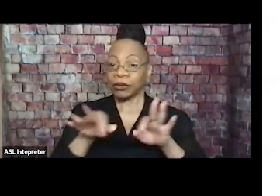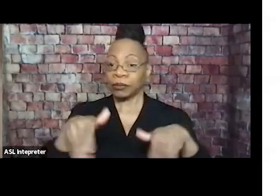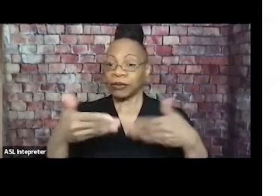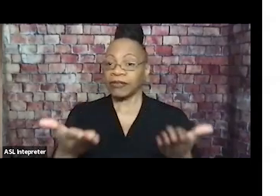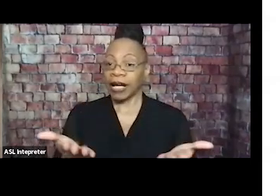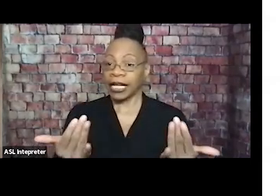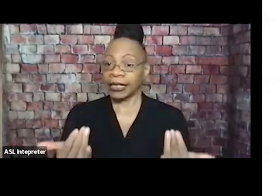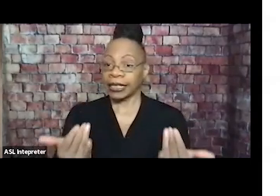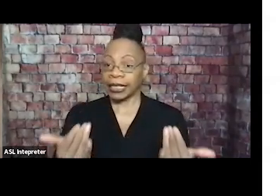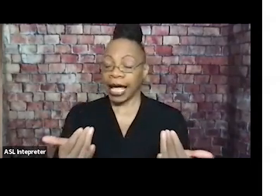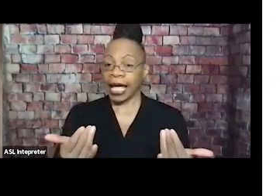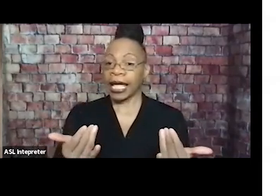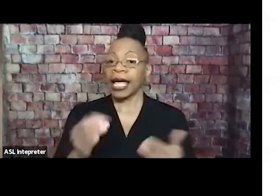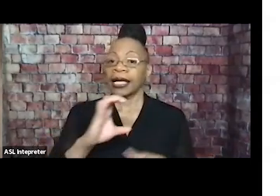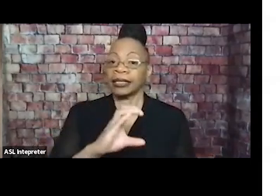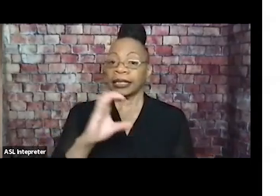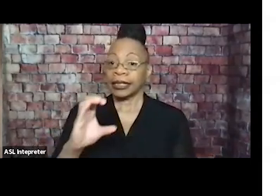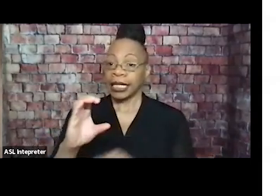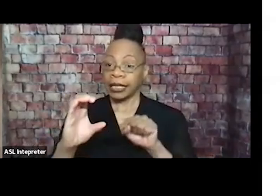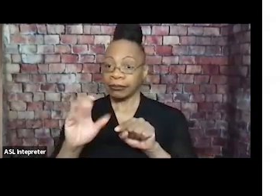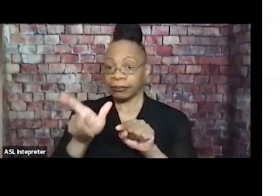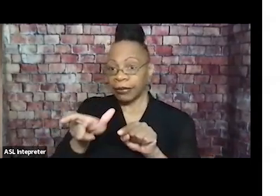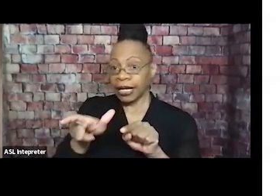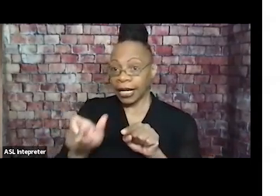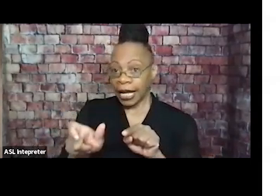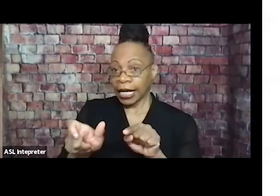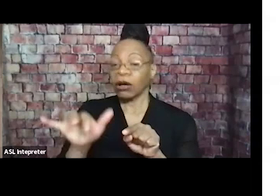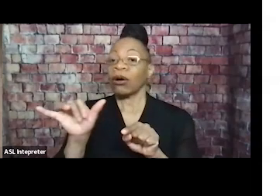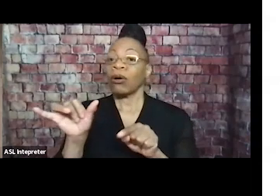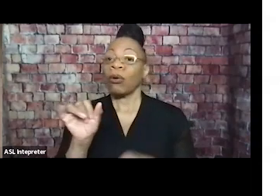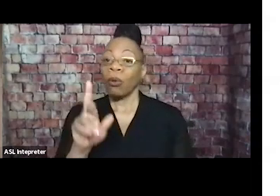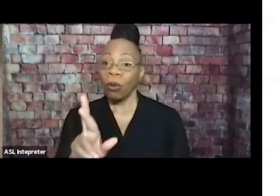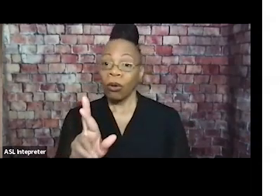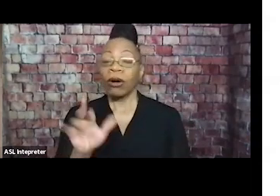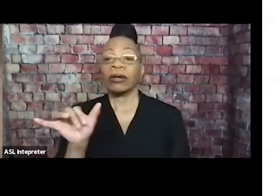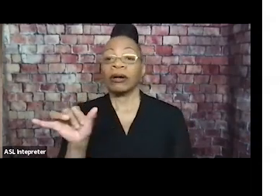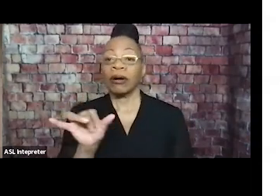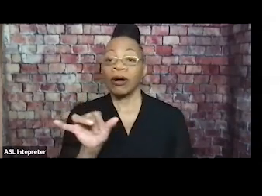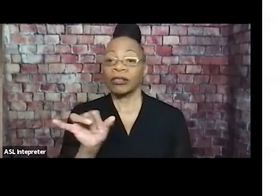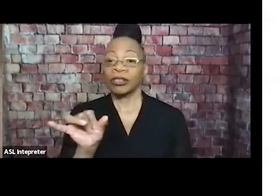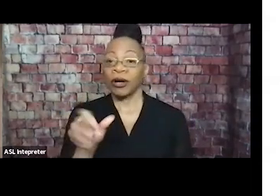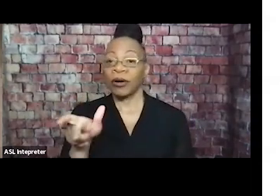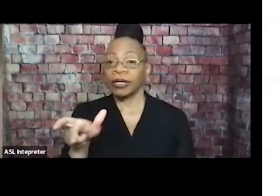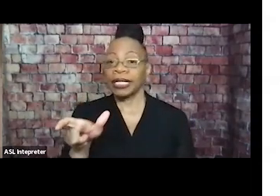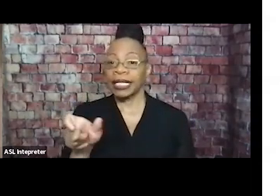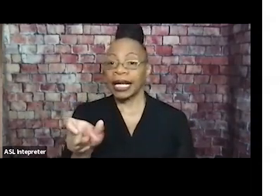To show the captions, you can click the CC icon or you can also, you know, click the presenter video